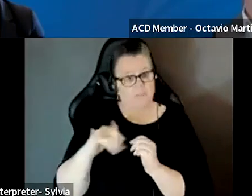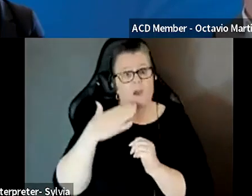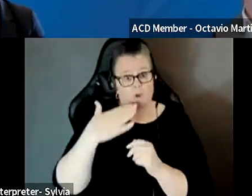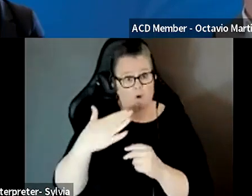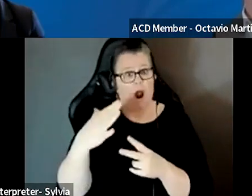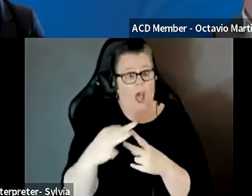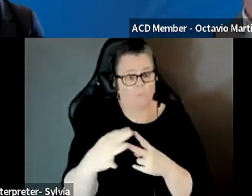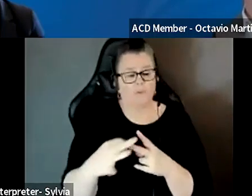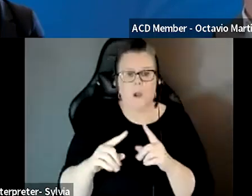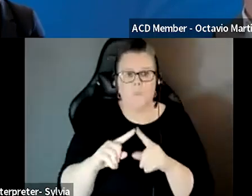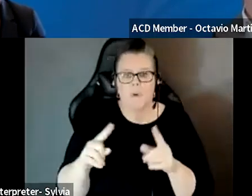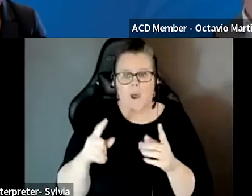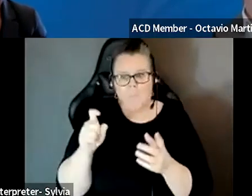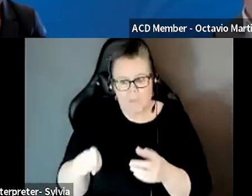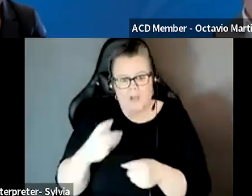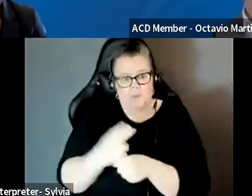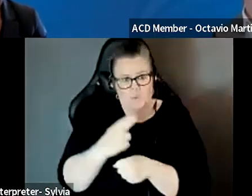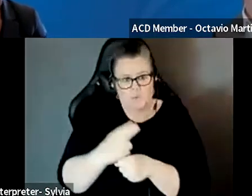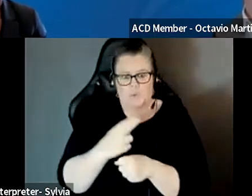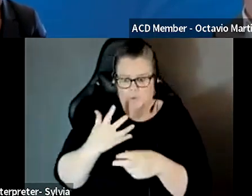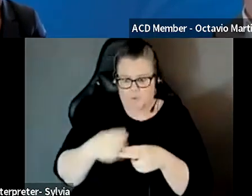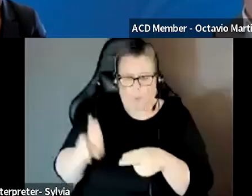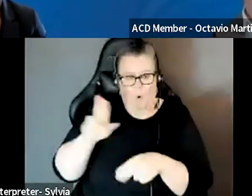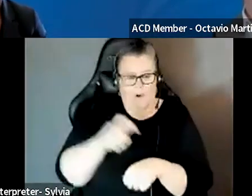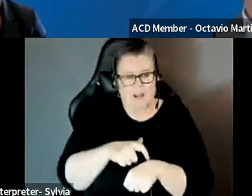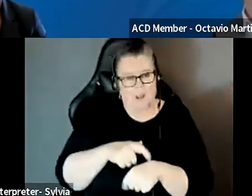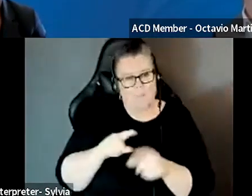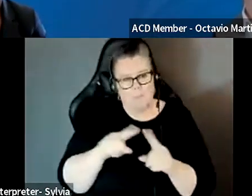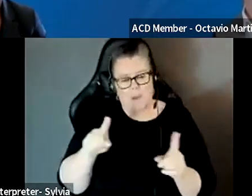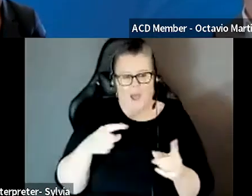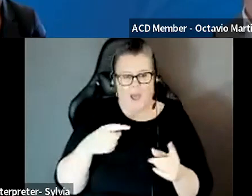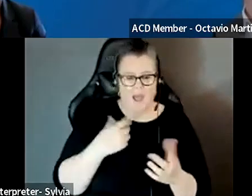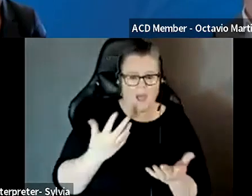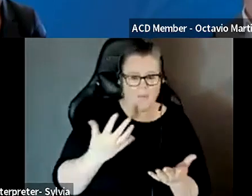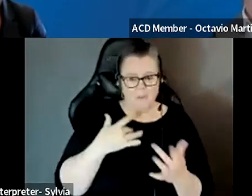And I'm just concerned that some of these communities of color, low-income communities, rural communities might not have that information.